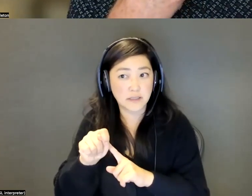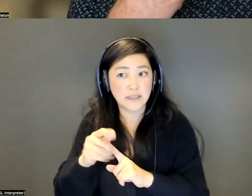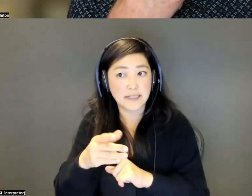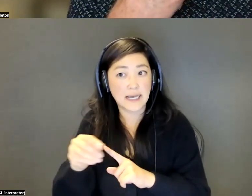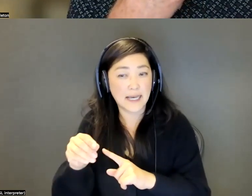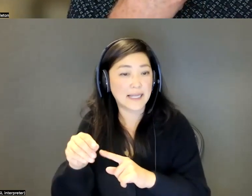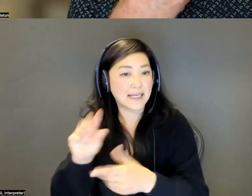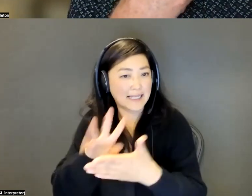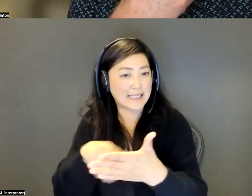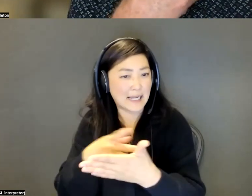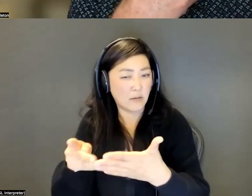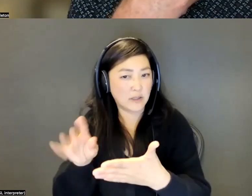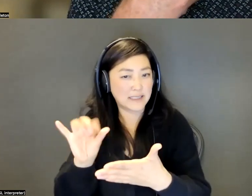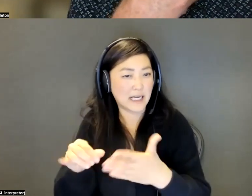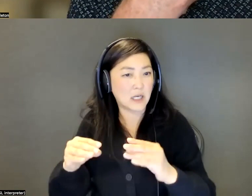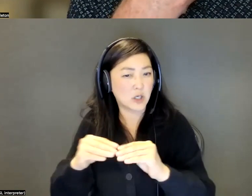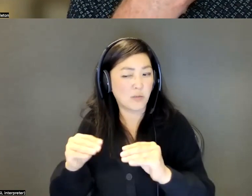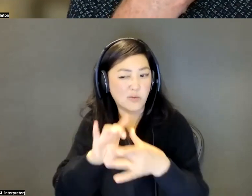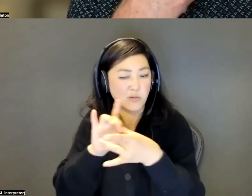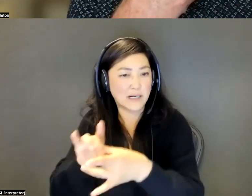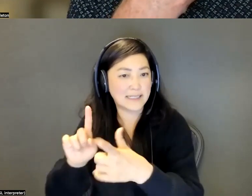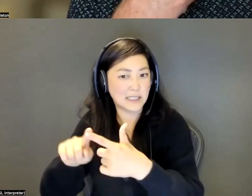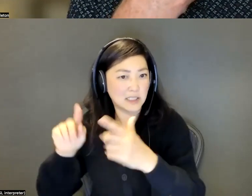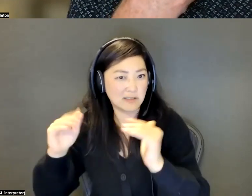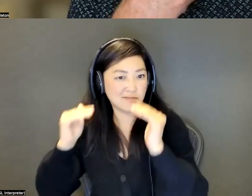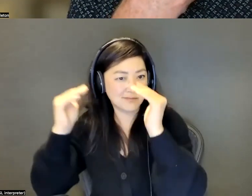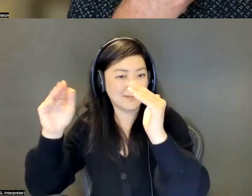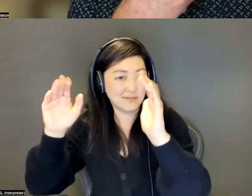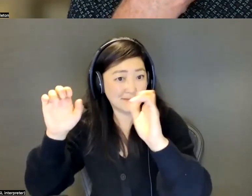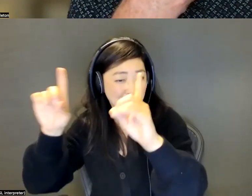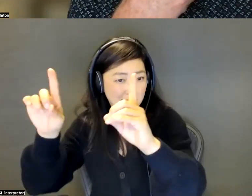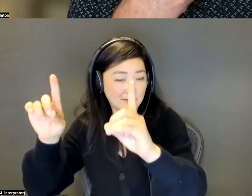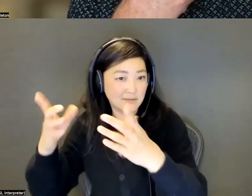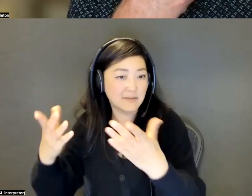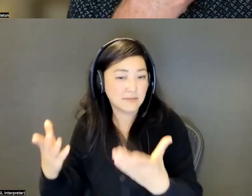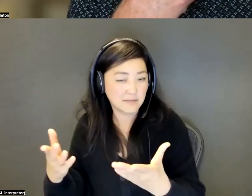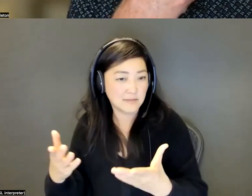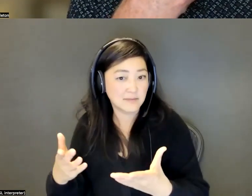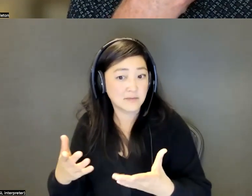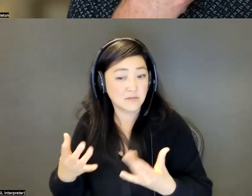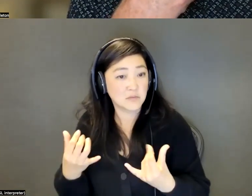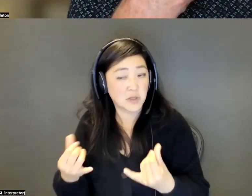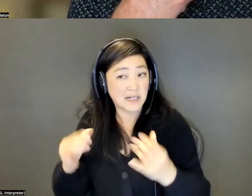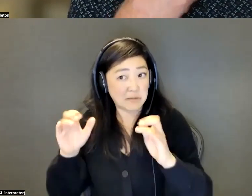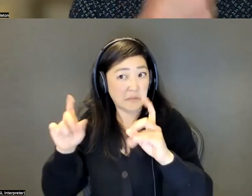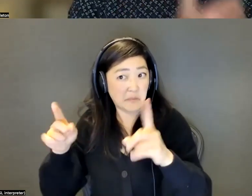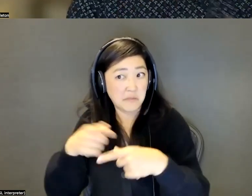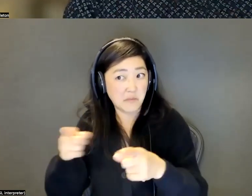set, unsurprisingly. So, academics are very interested in that. So, again, I think it's kind